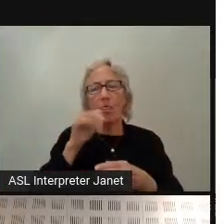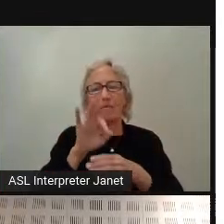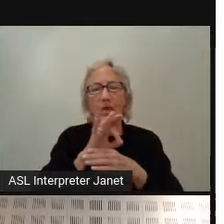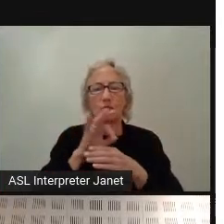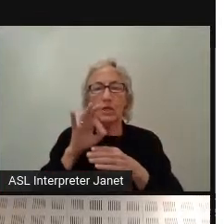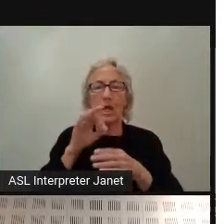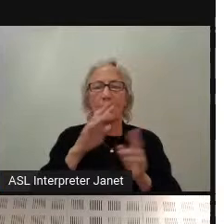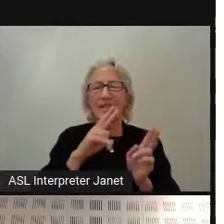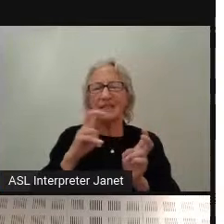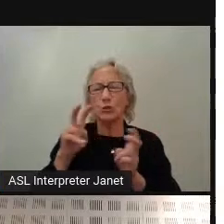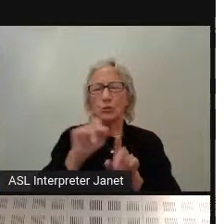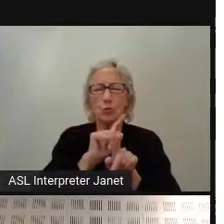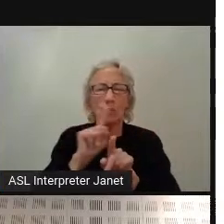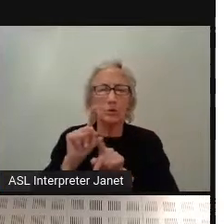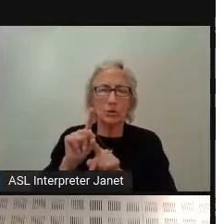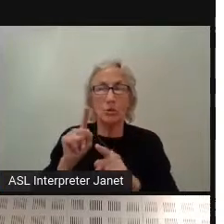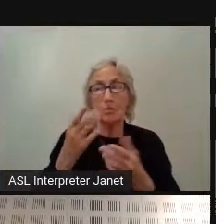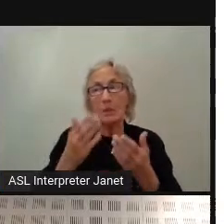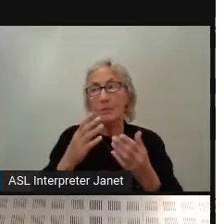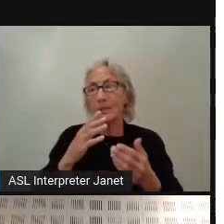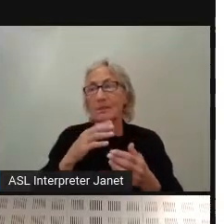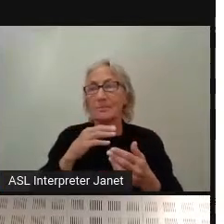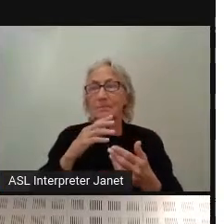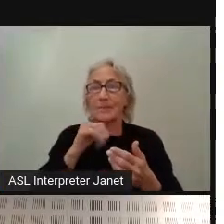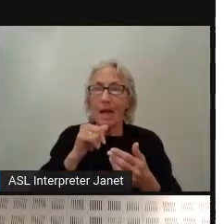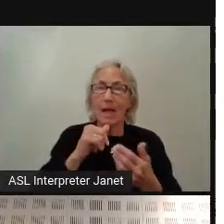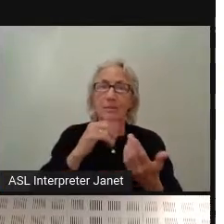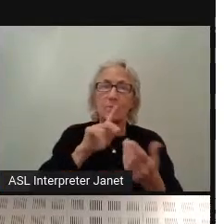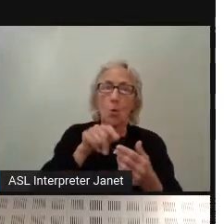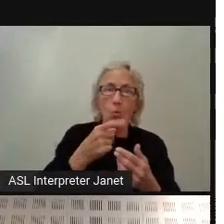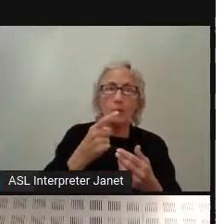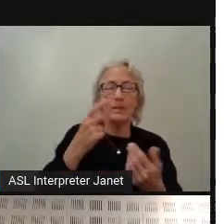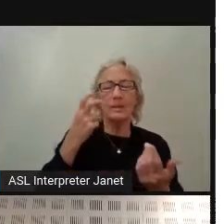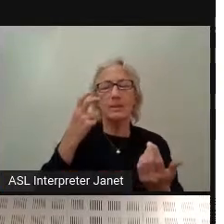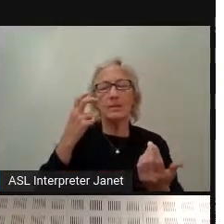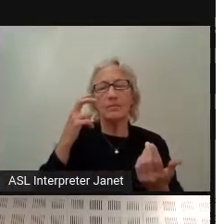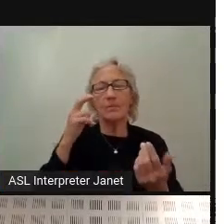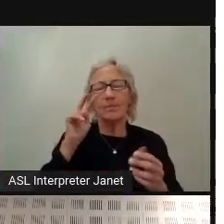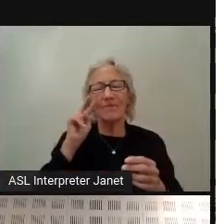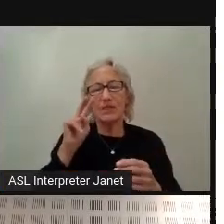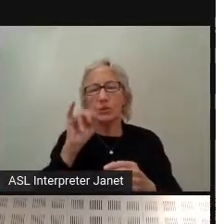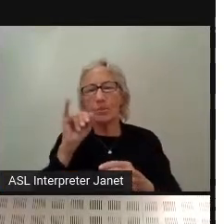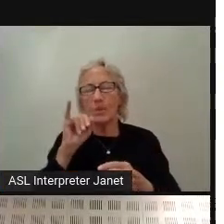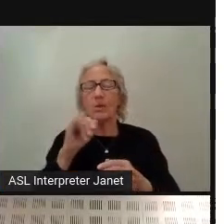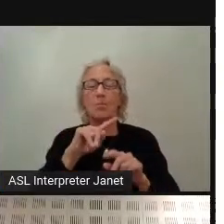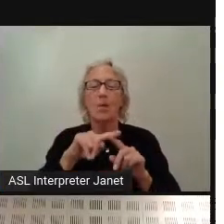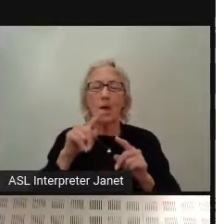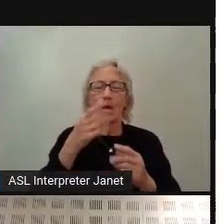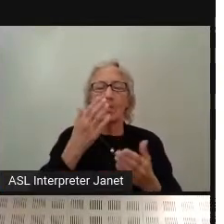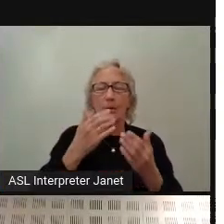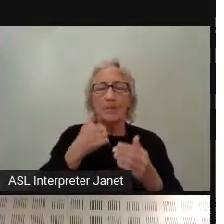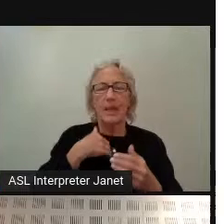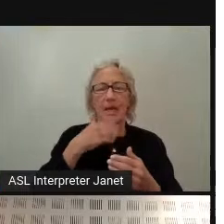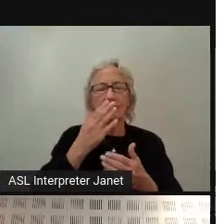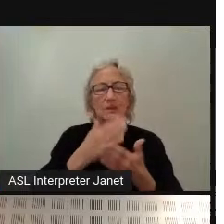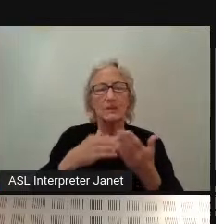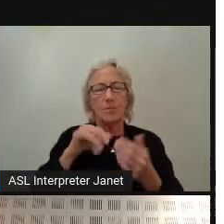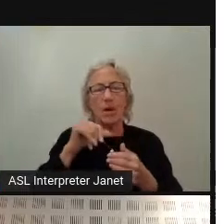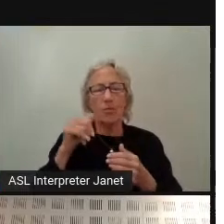ready for a job or education but have other functionality issues besides their vision noon might need protected